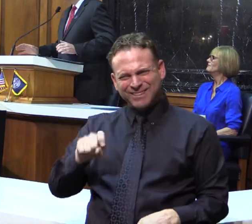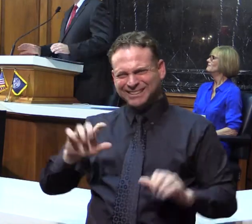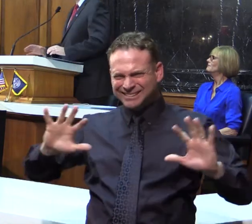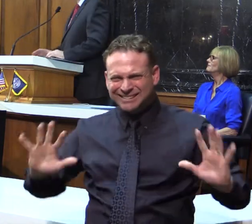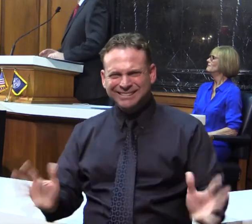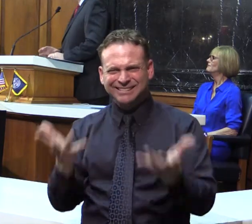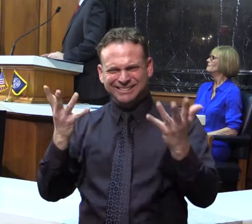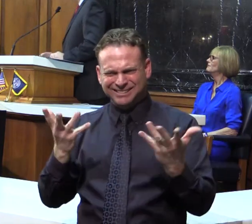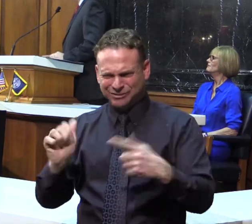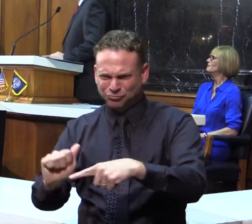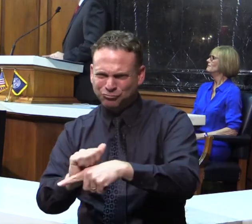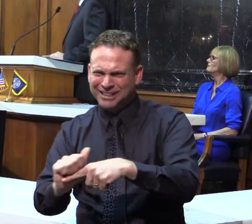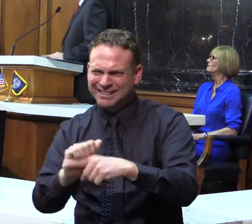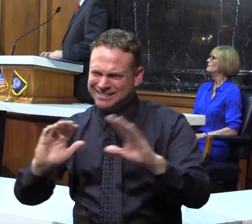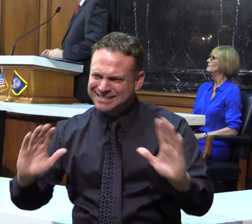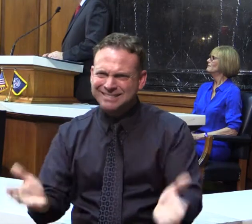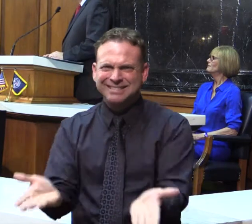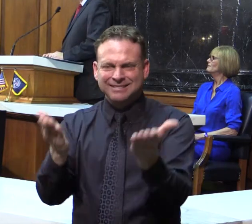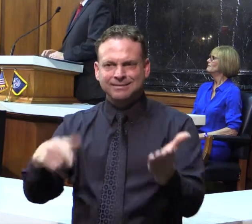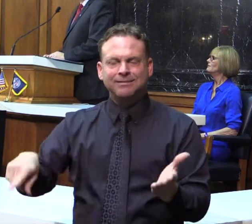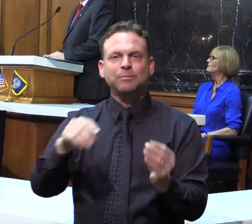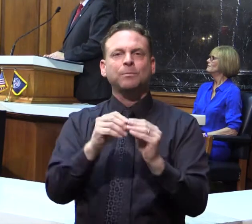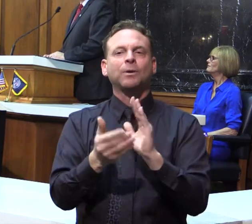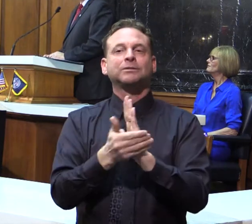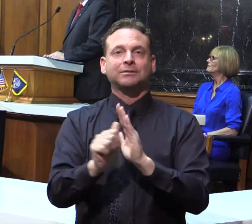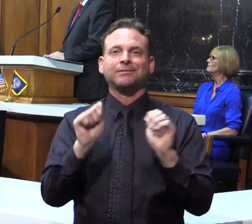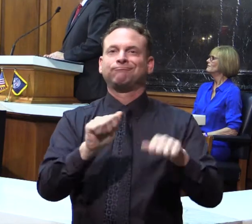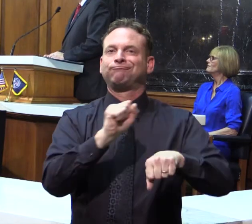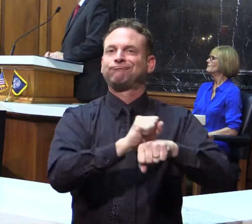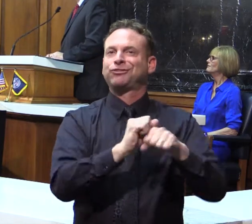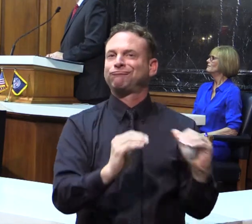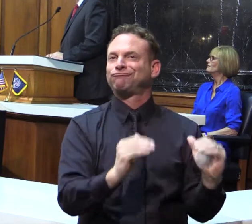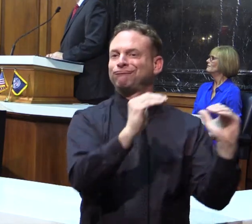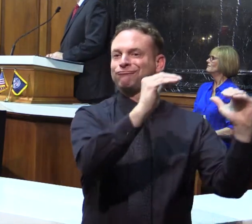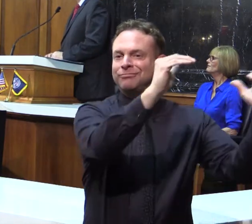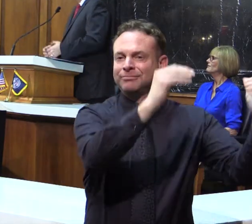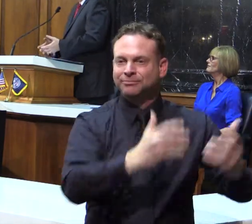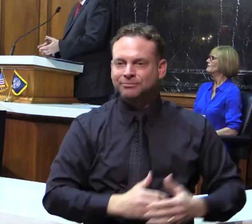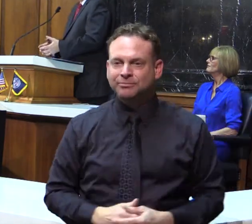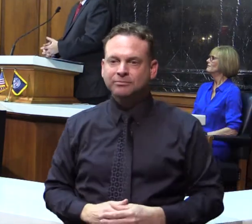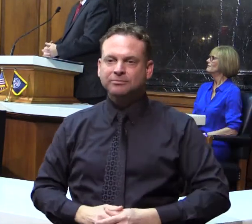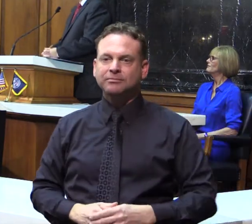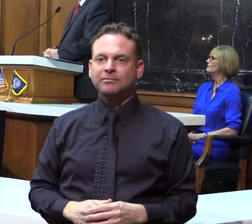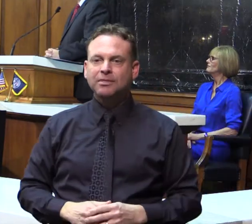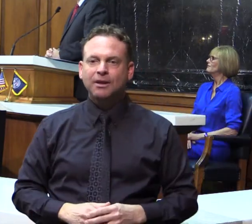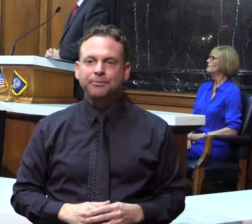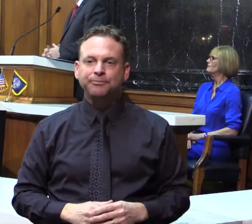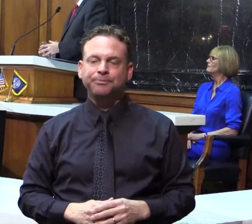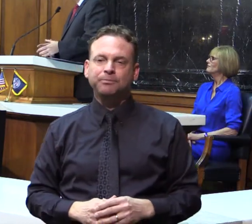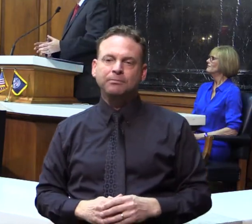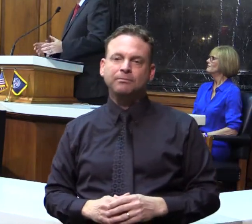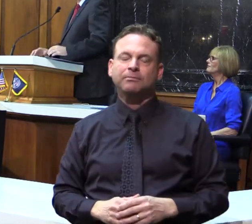Right now we have 85,000 jobs in Indianaunfilled... because employers simply can’t find the